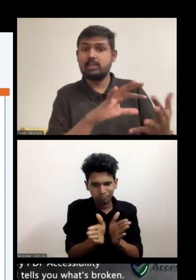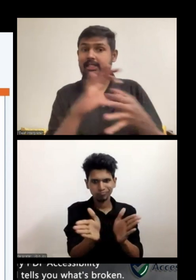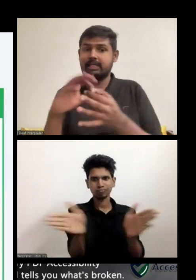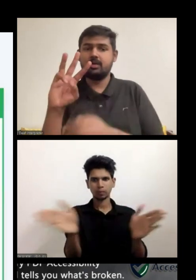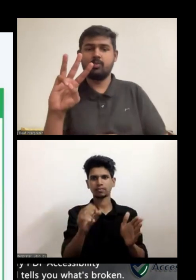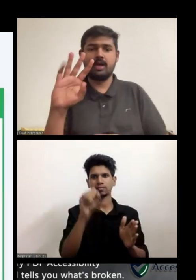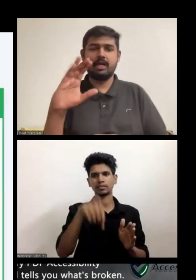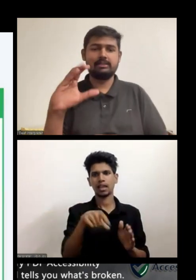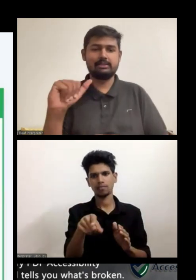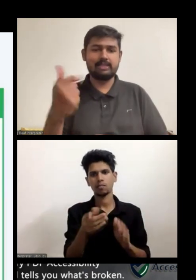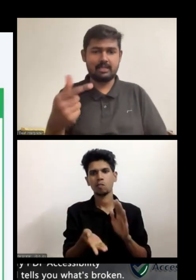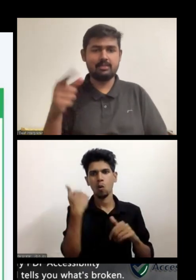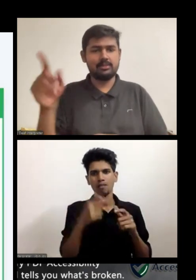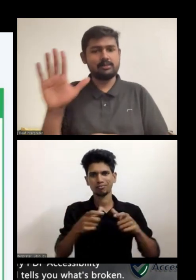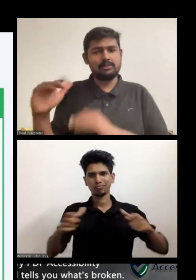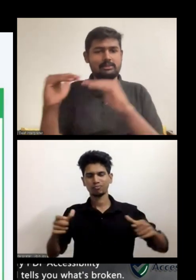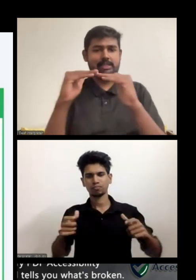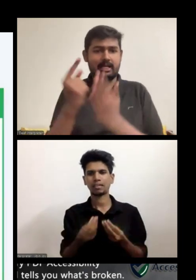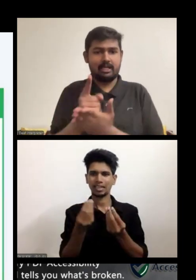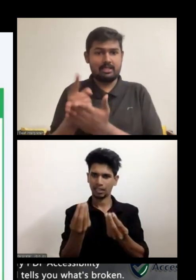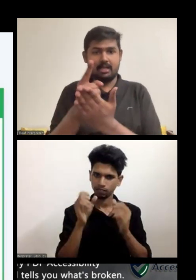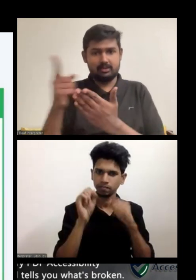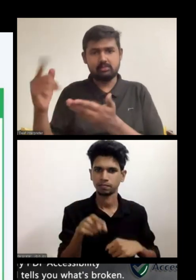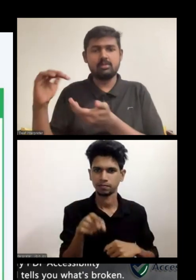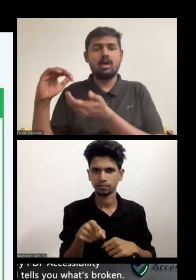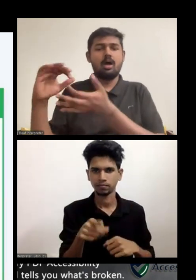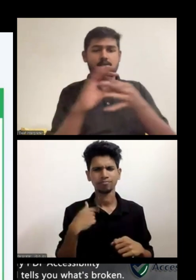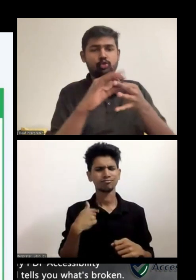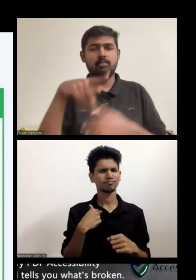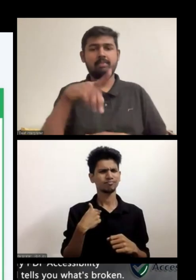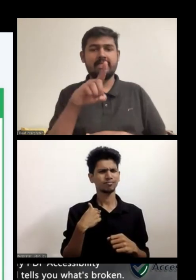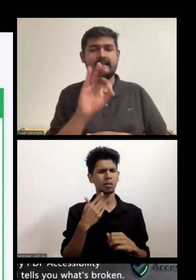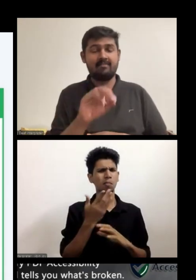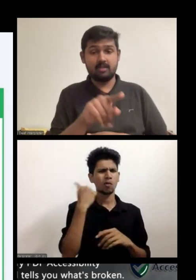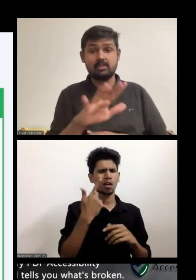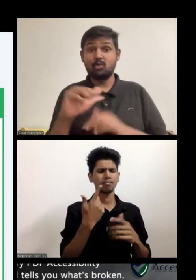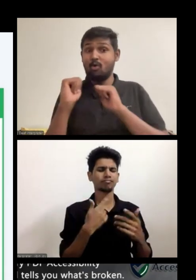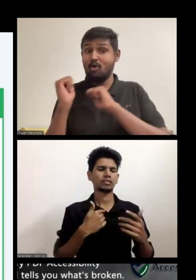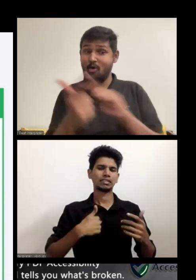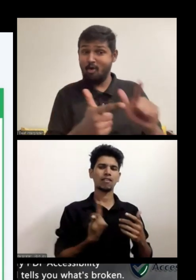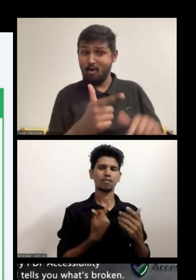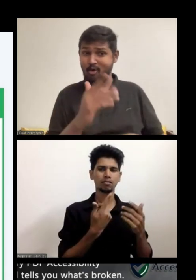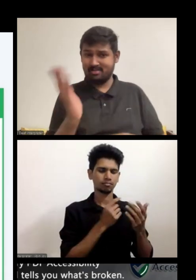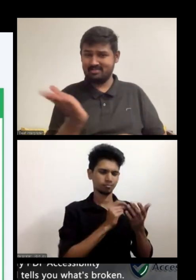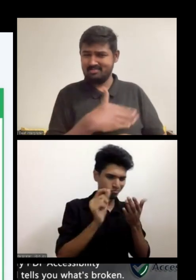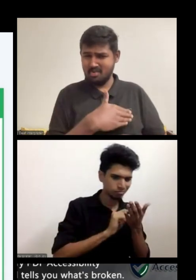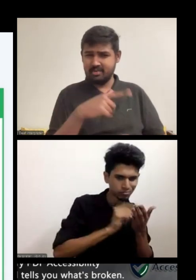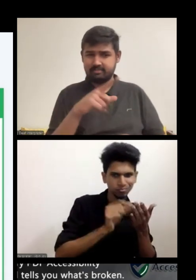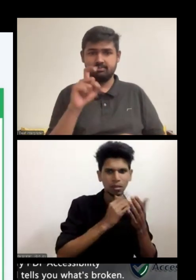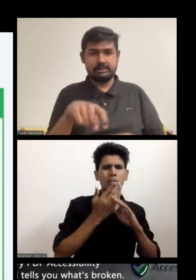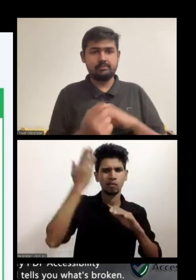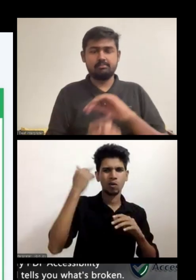So I was comparing the manual process how we were doing earlier or many people are doing to make the